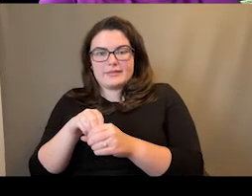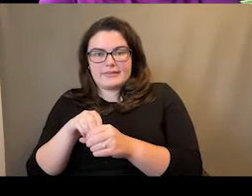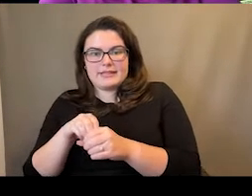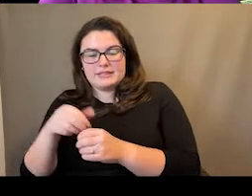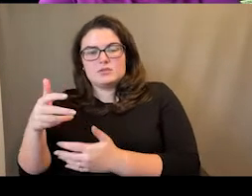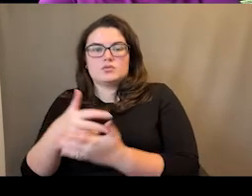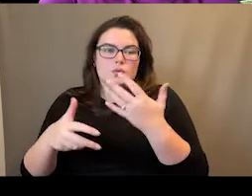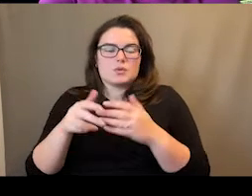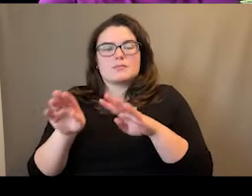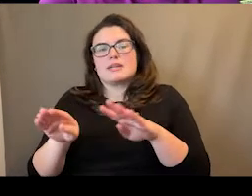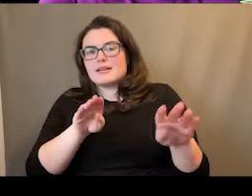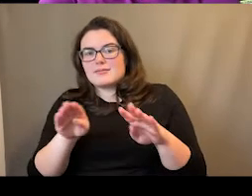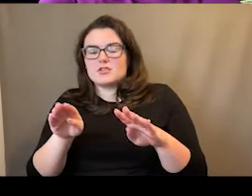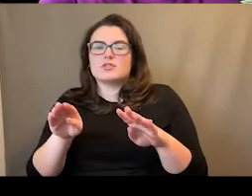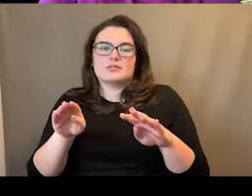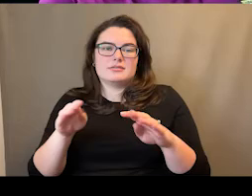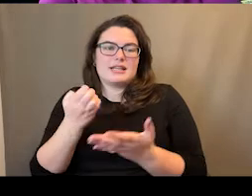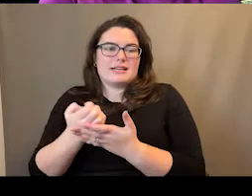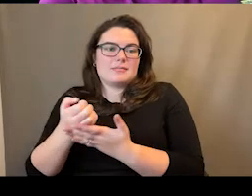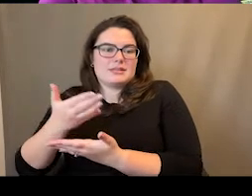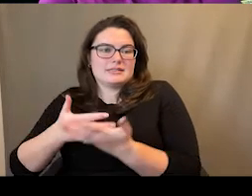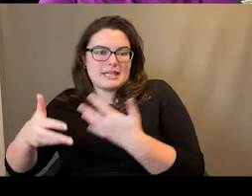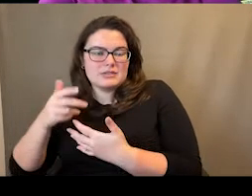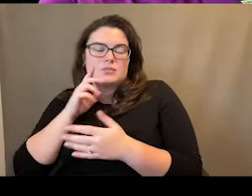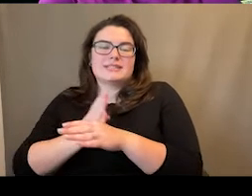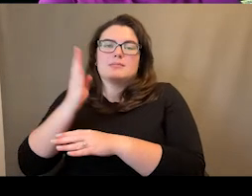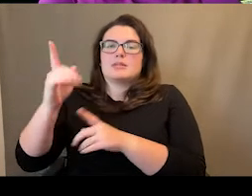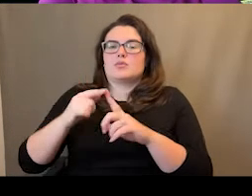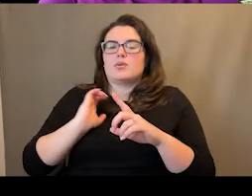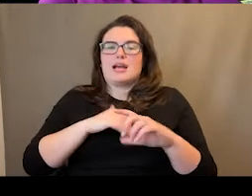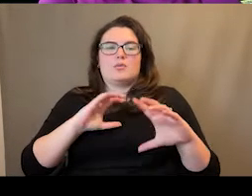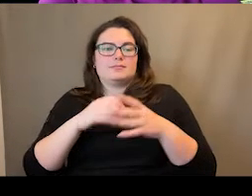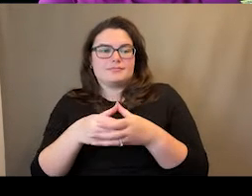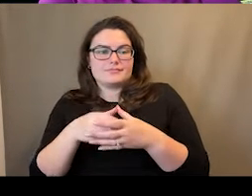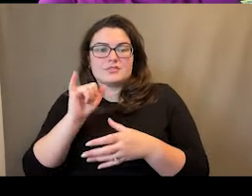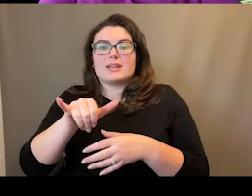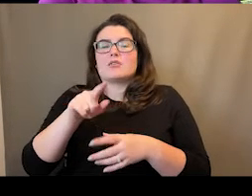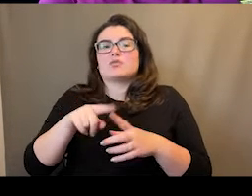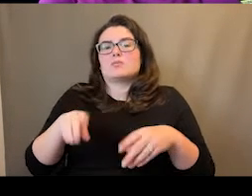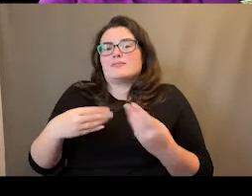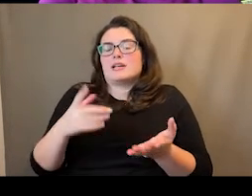you would submit it to our directorate. An REU site should provide research opportunities with